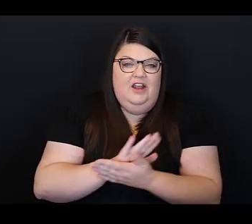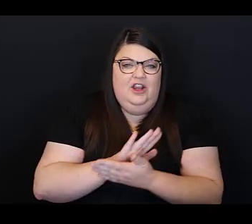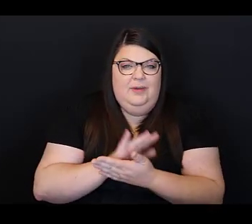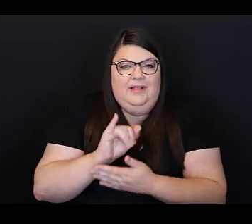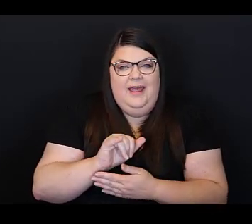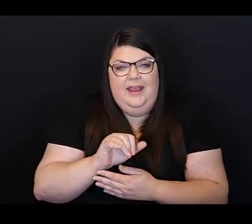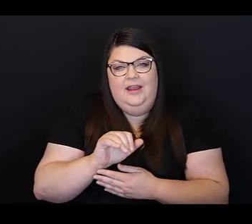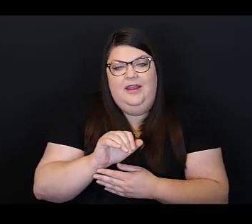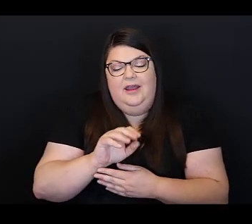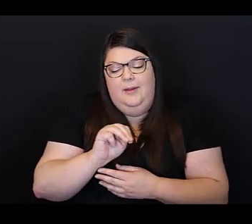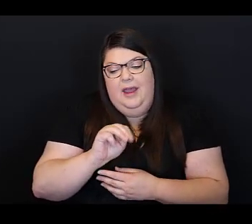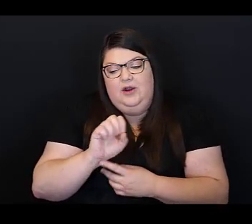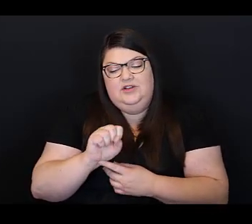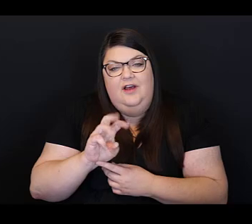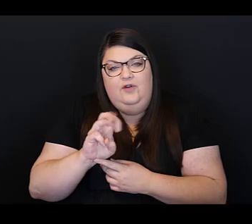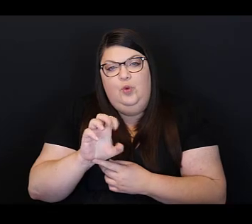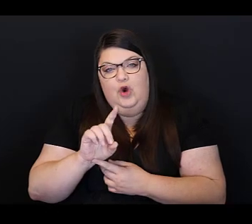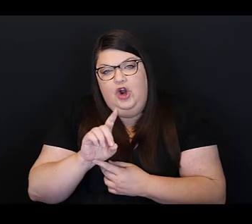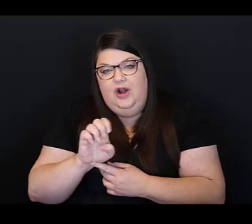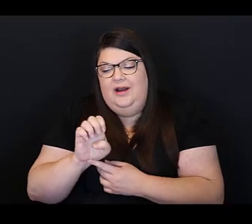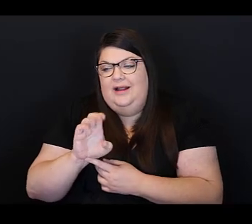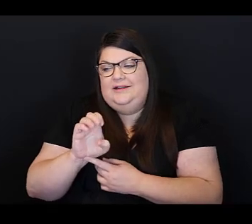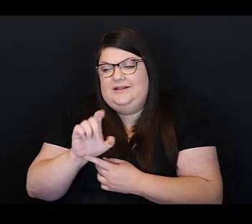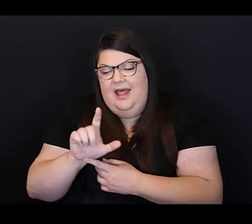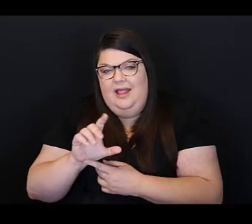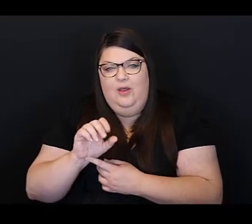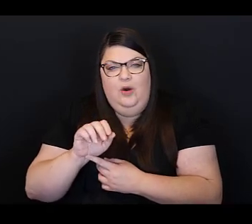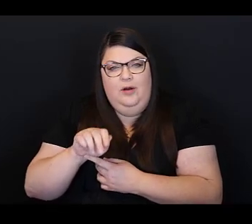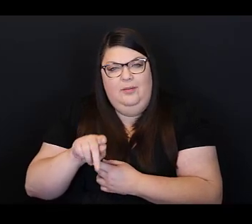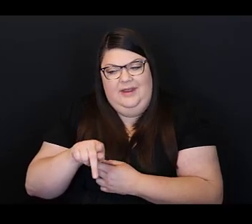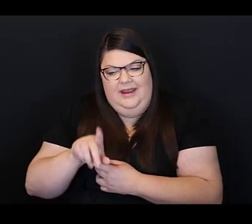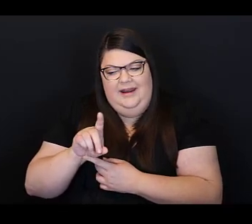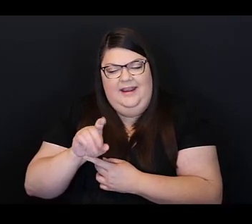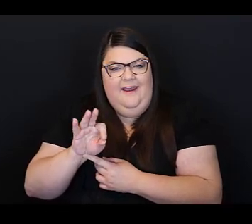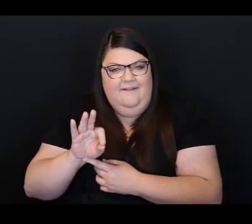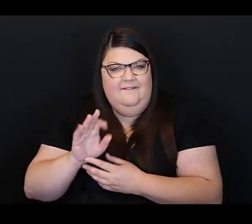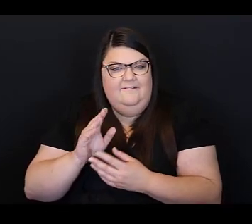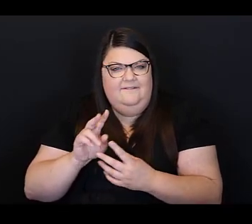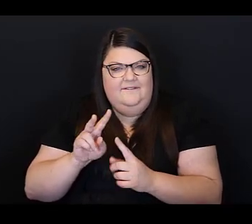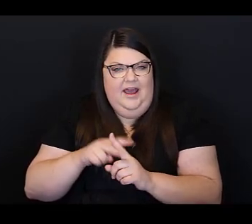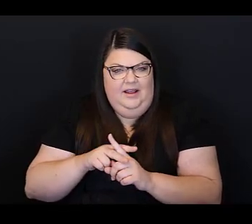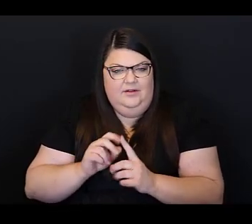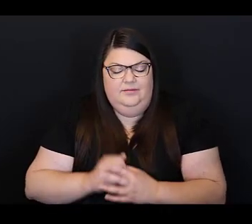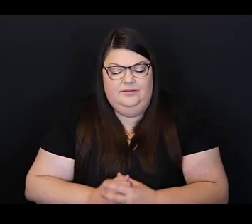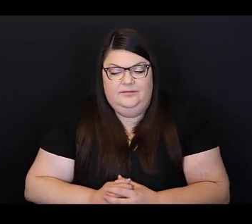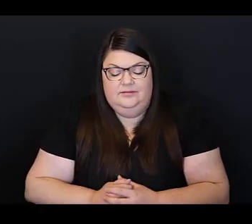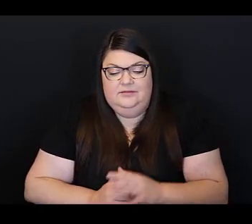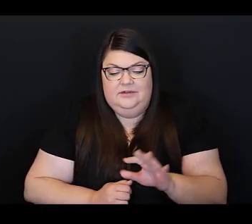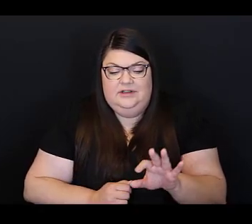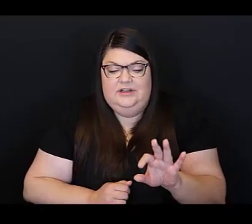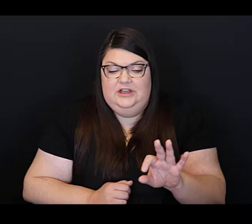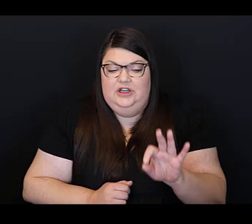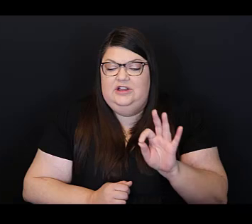Microsoft Word, Microsoft Excel, or PDF file. Select the choose files button and select the